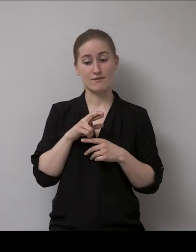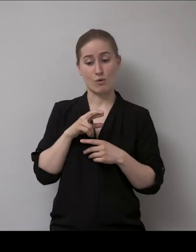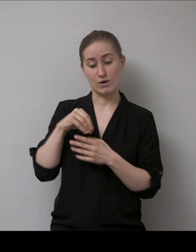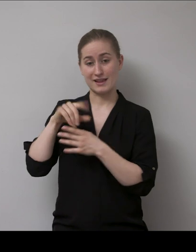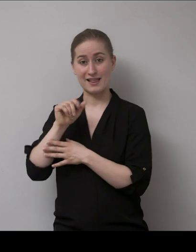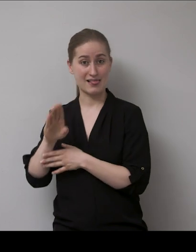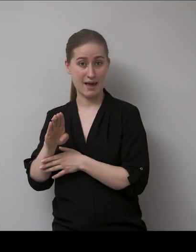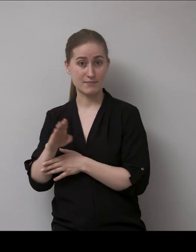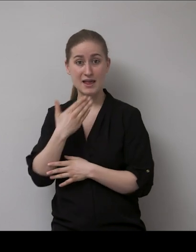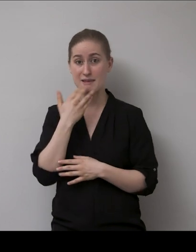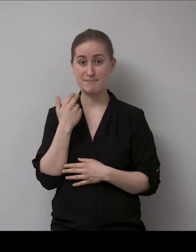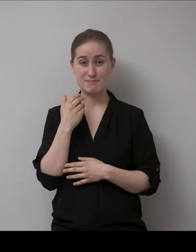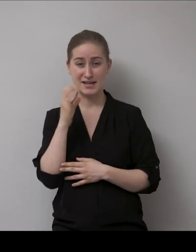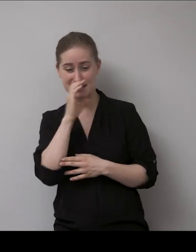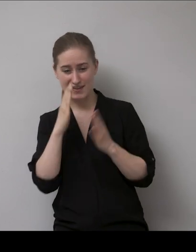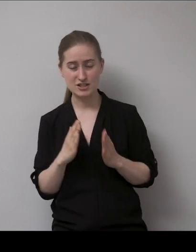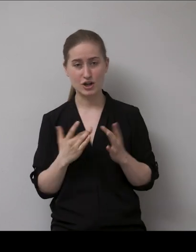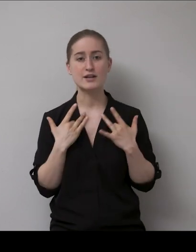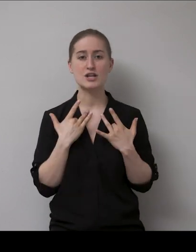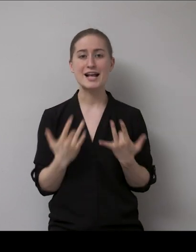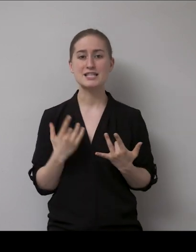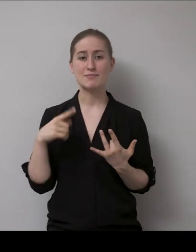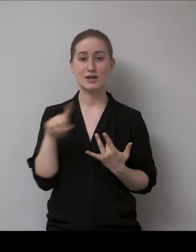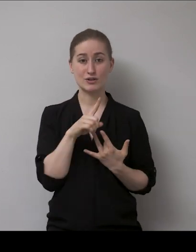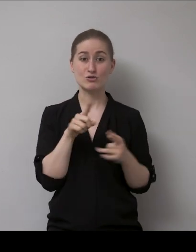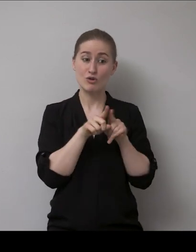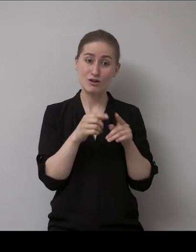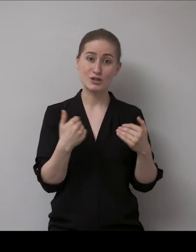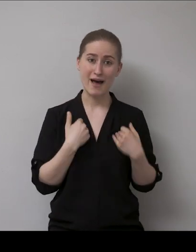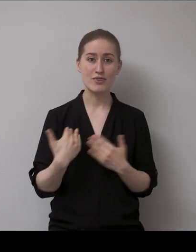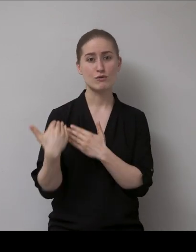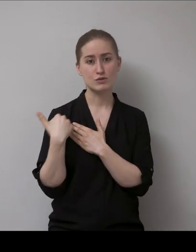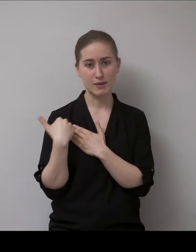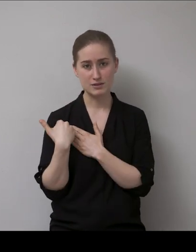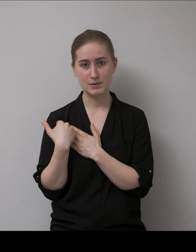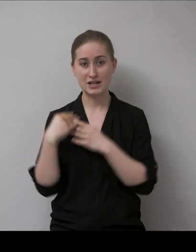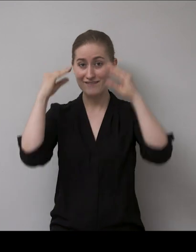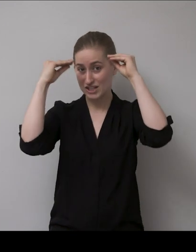"The best investigators are usually those who have also had "the responsibilities of instruction,